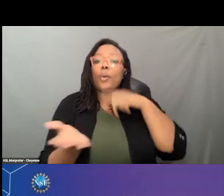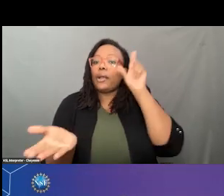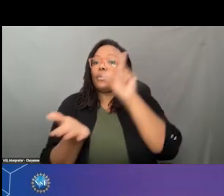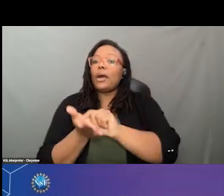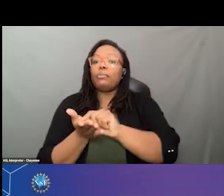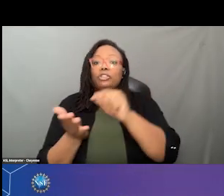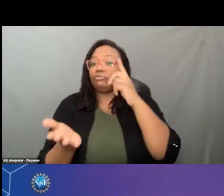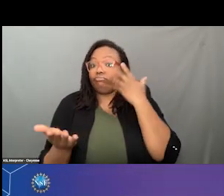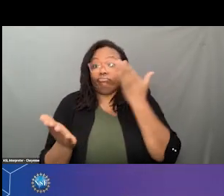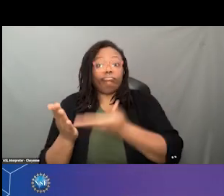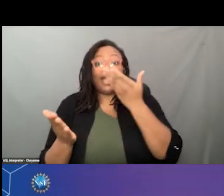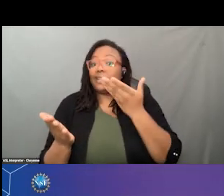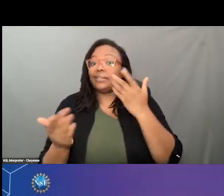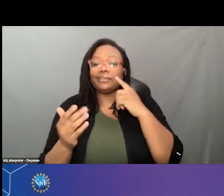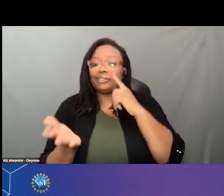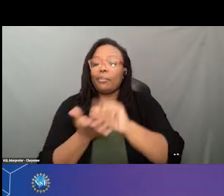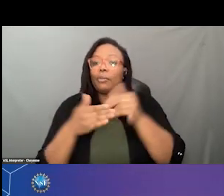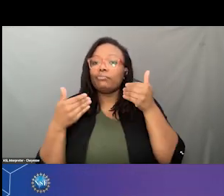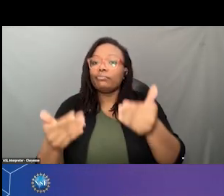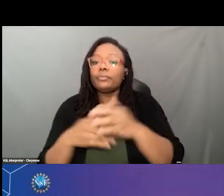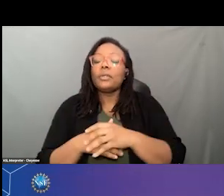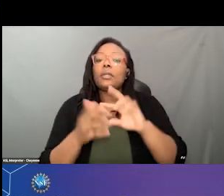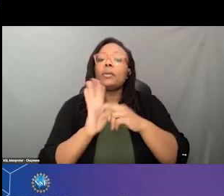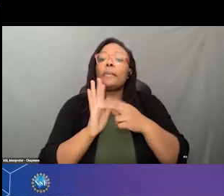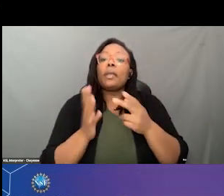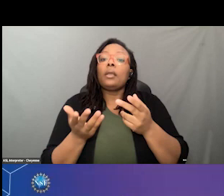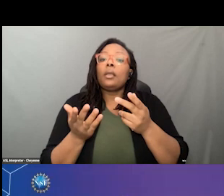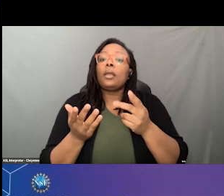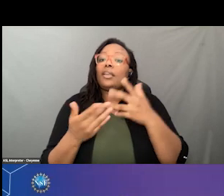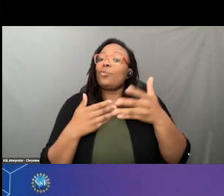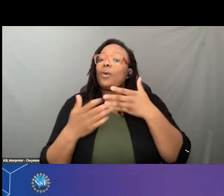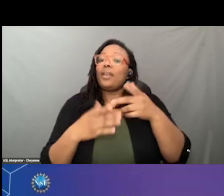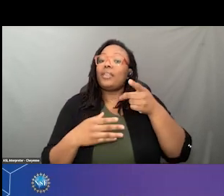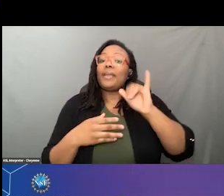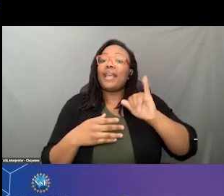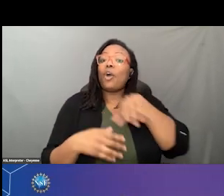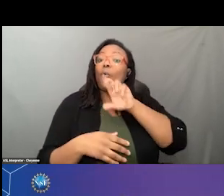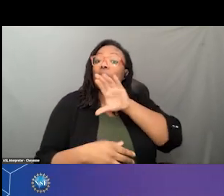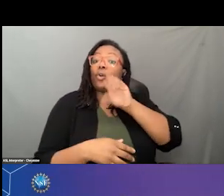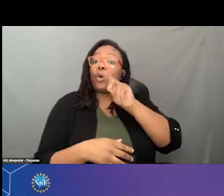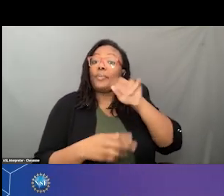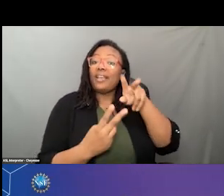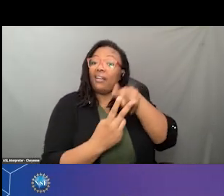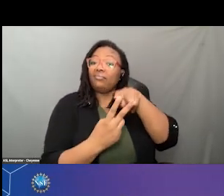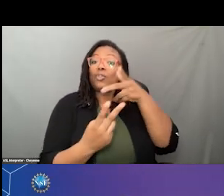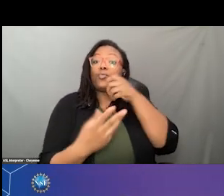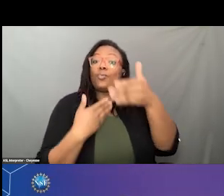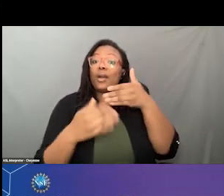We publish it verbatim so that, again, it is whatever the PI or co-PI who are ever submitting